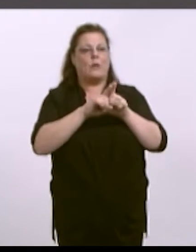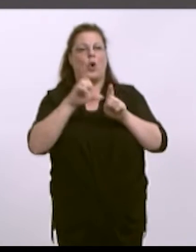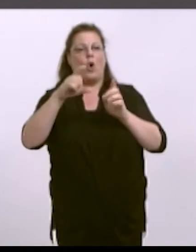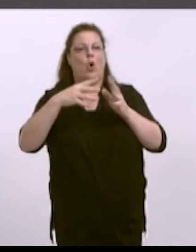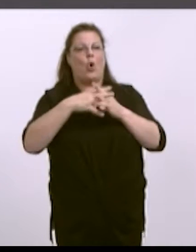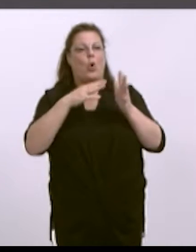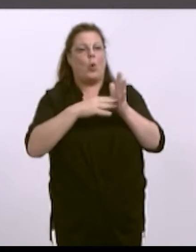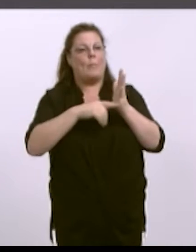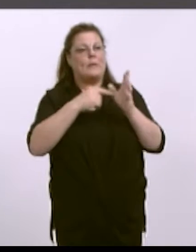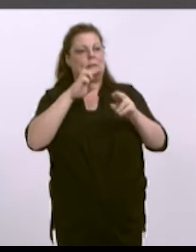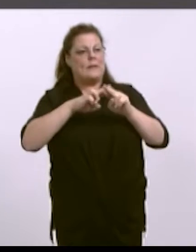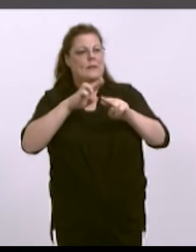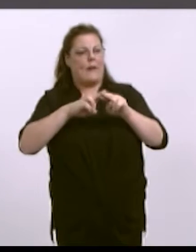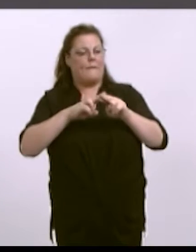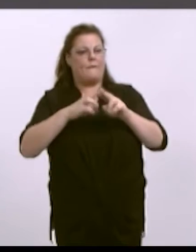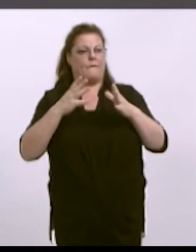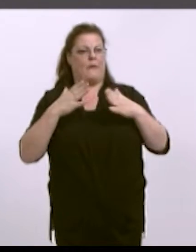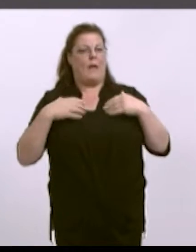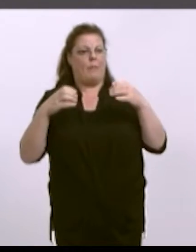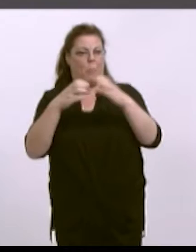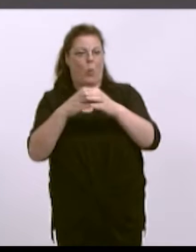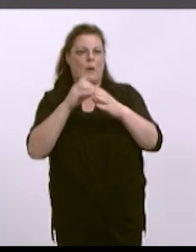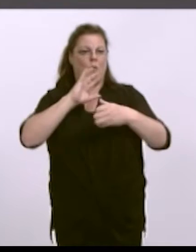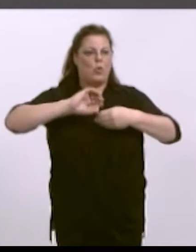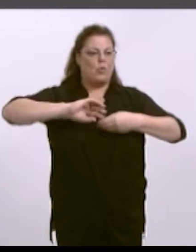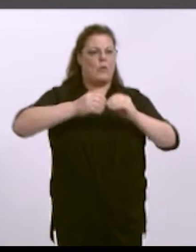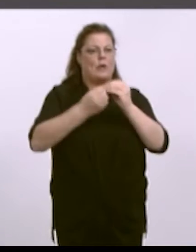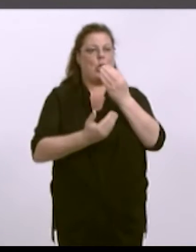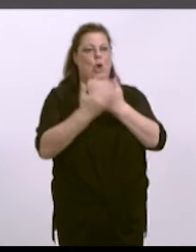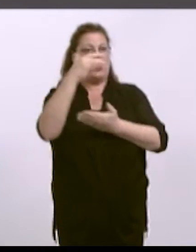that will do exactly this. How is the Welsh Government working with partners to improve